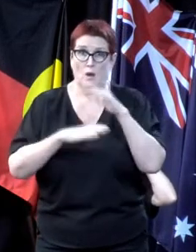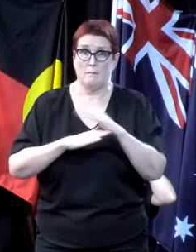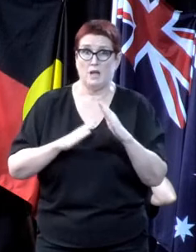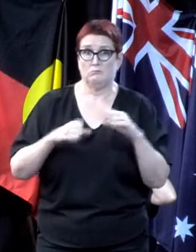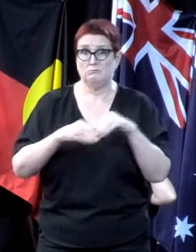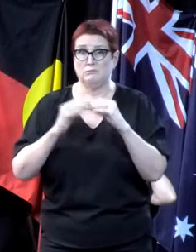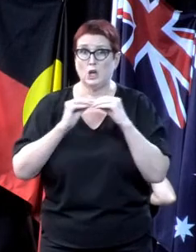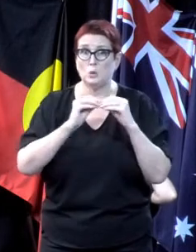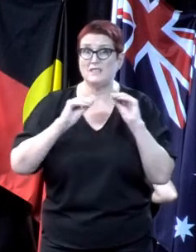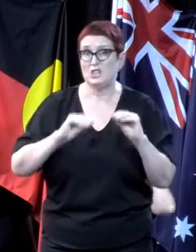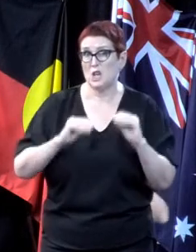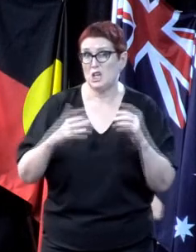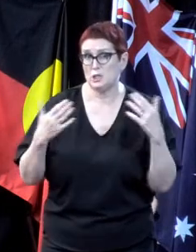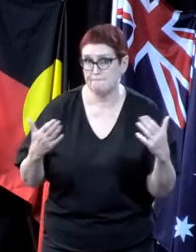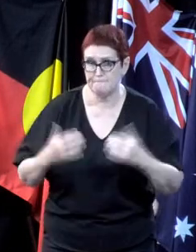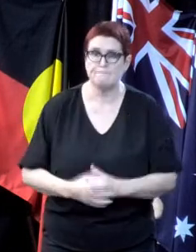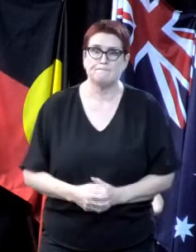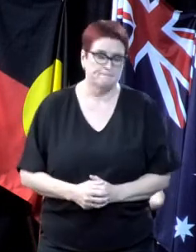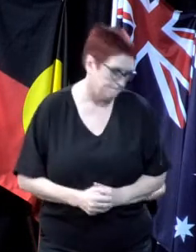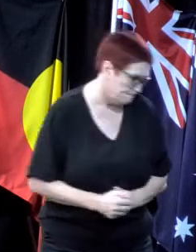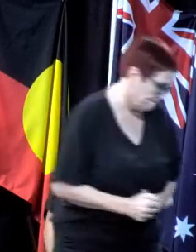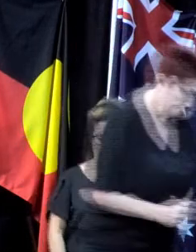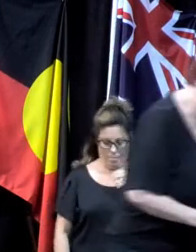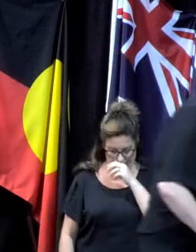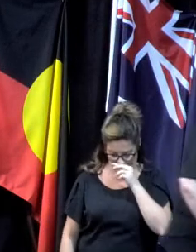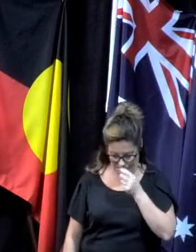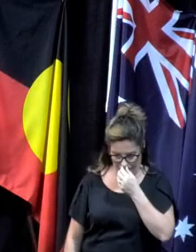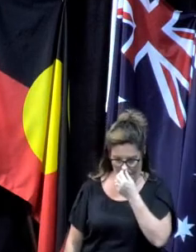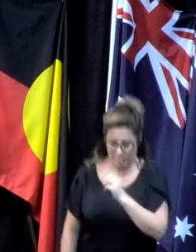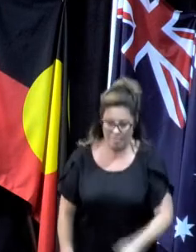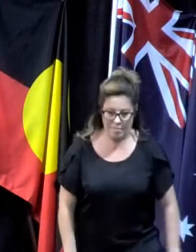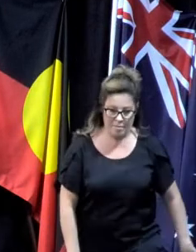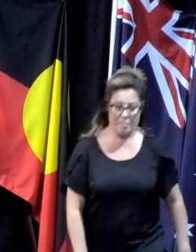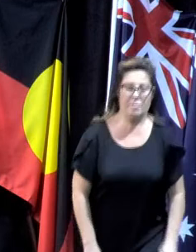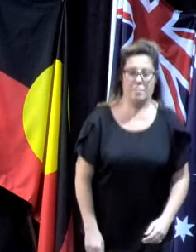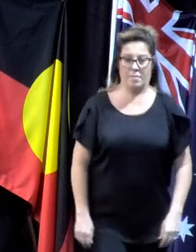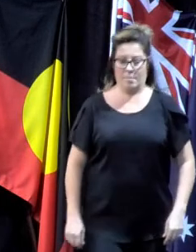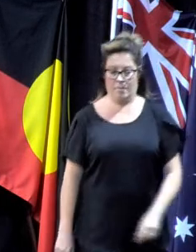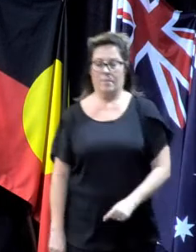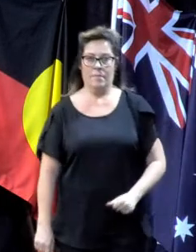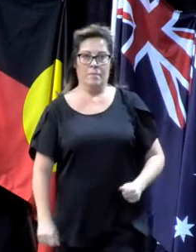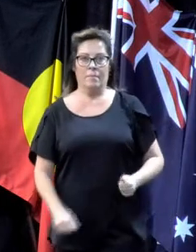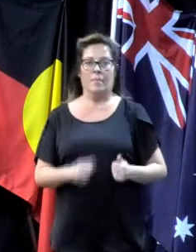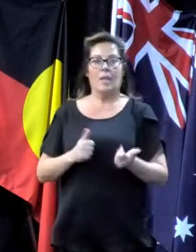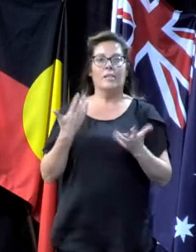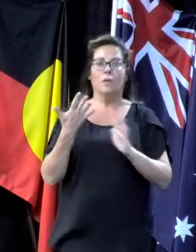So we need to have something in place where we can actively engage those people growing their professional knowledge in that space.